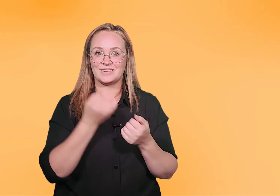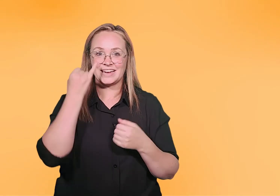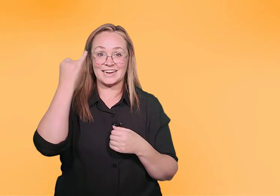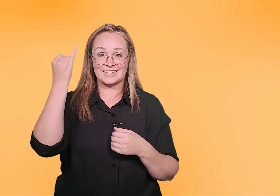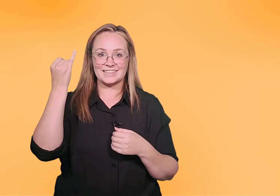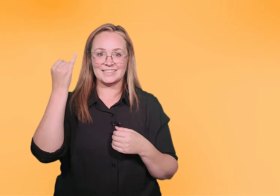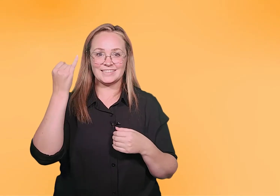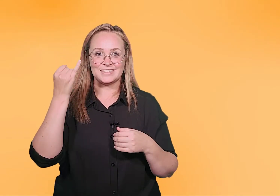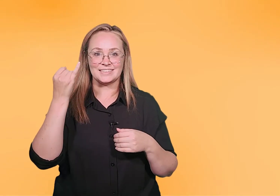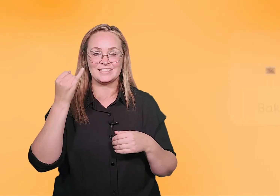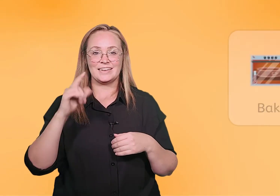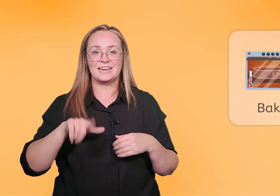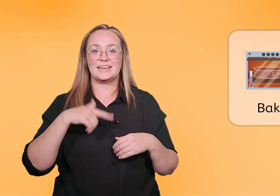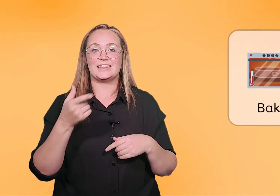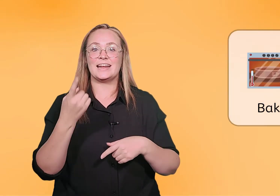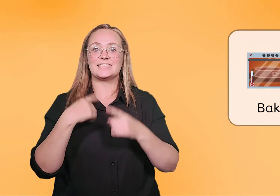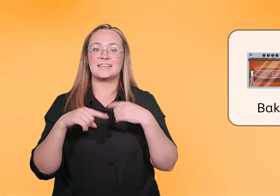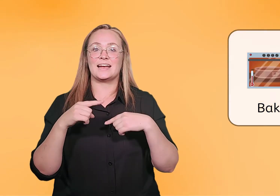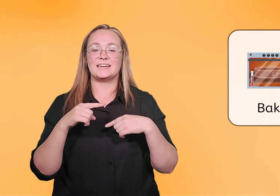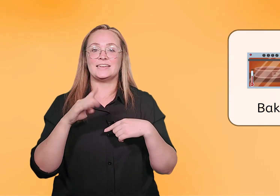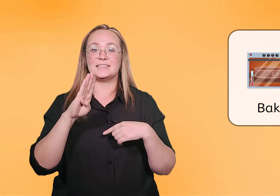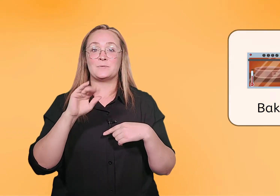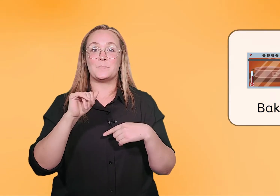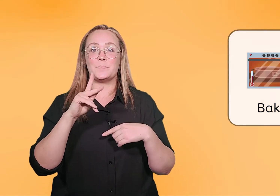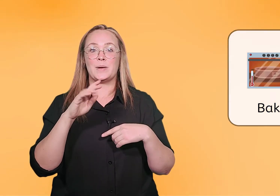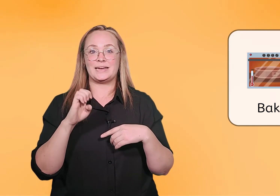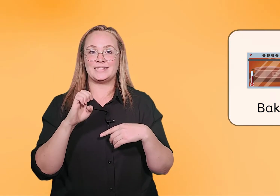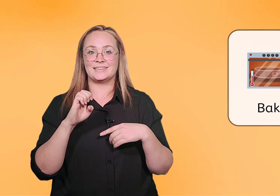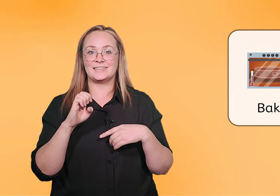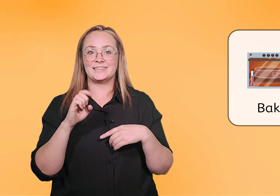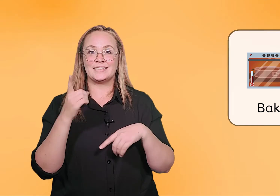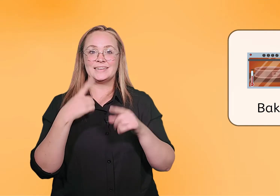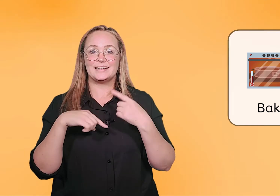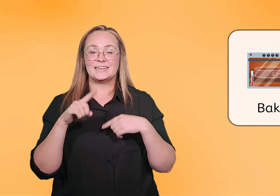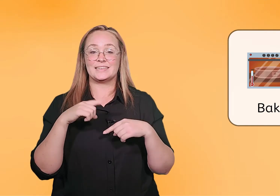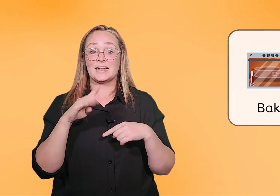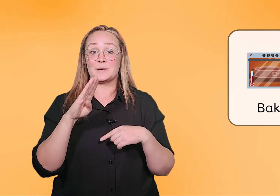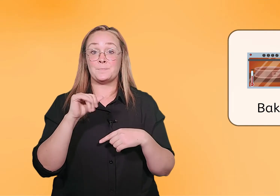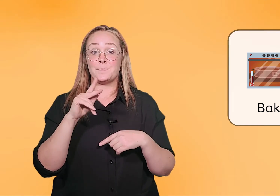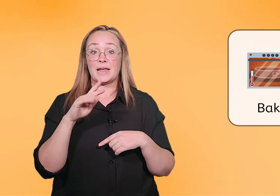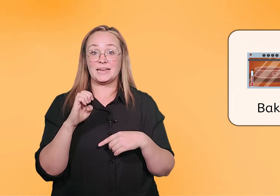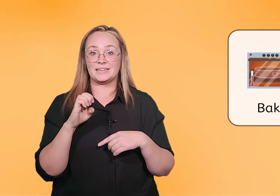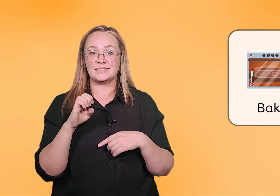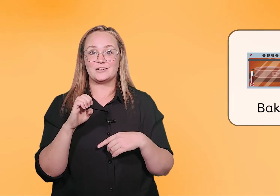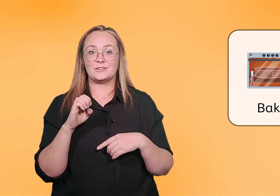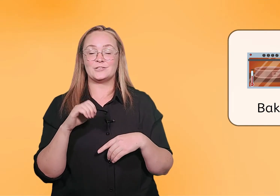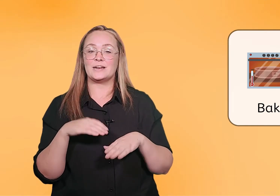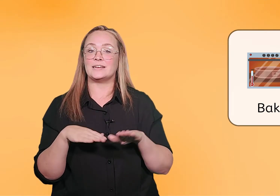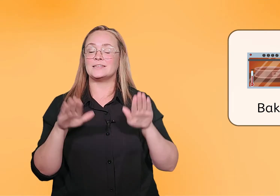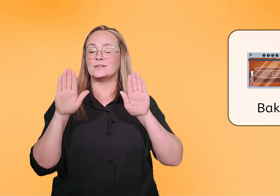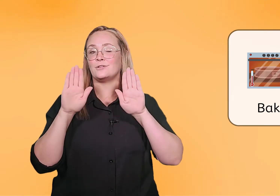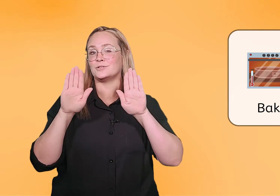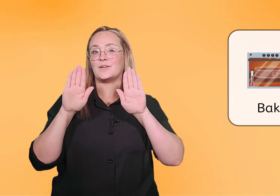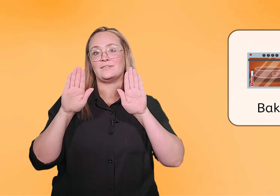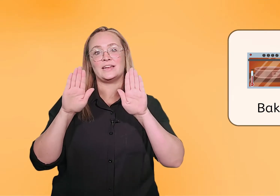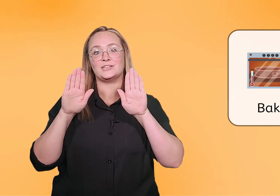Any ideas? The next sign is bake. To sign bake, you use your hands in close five hand